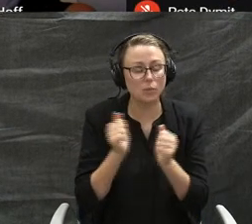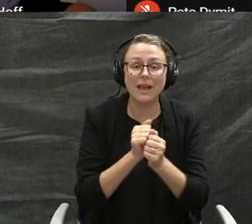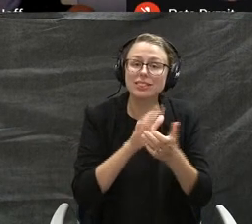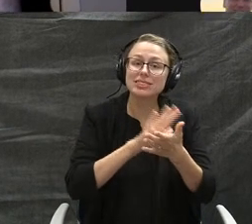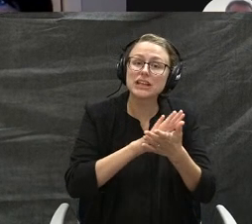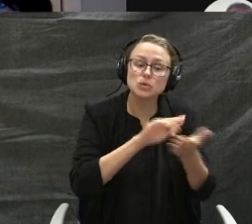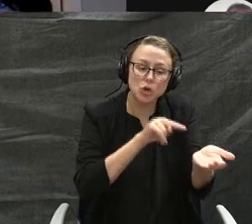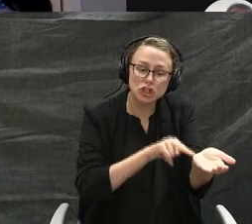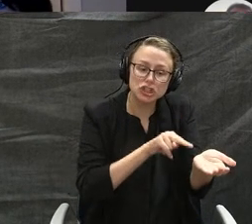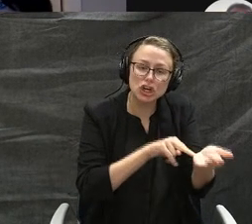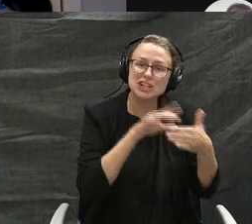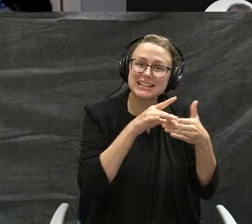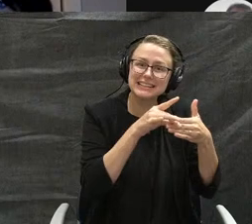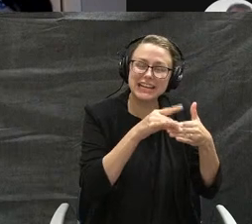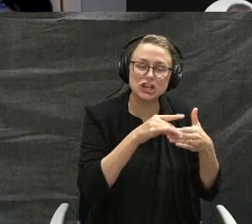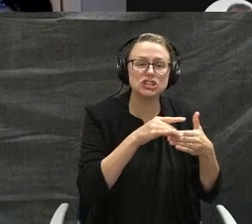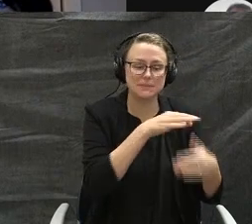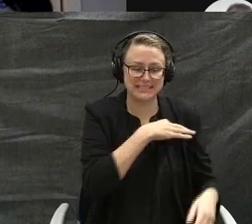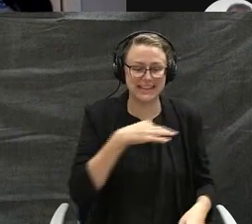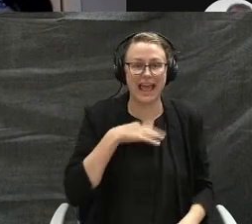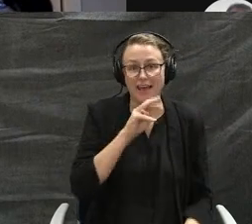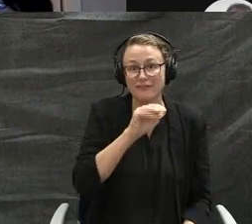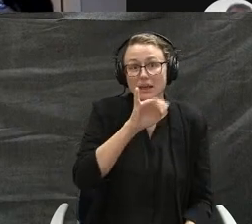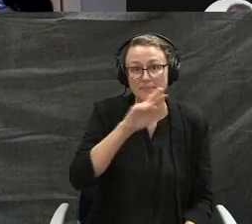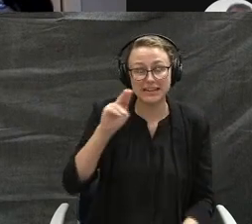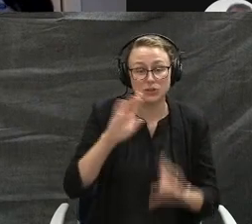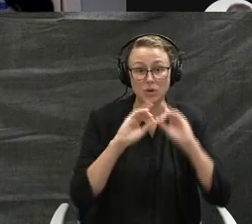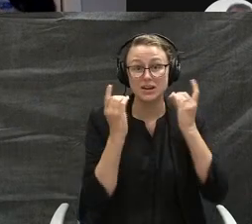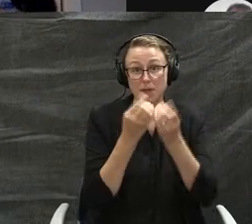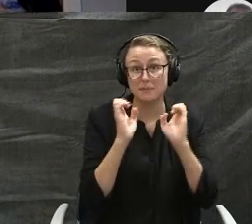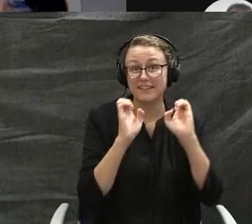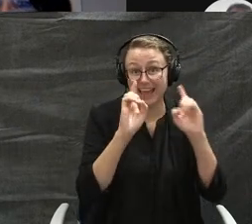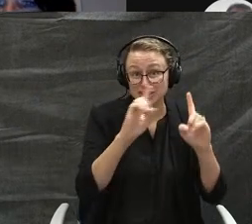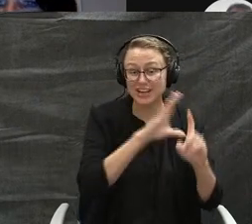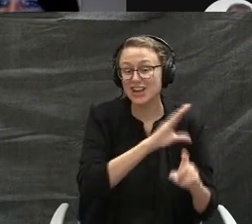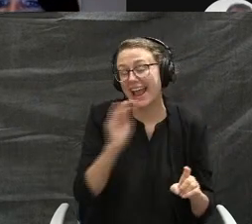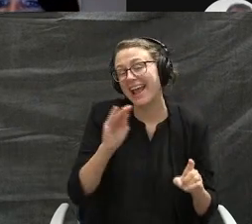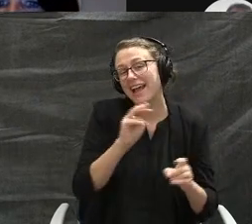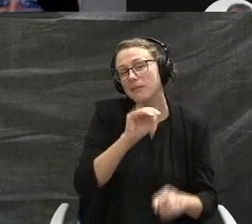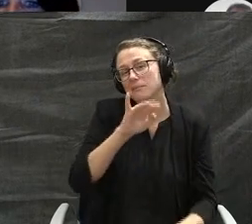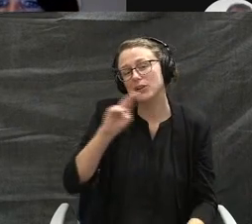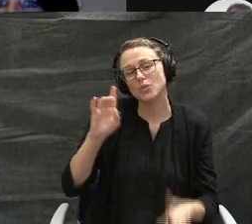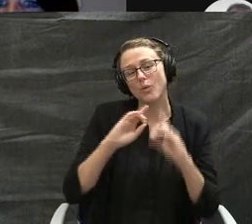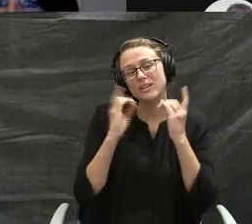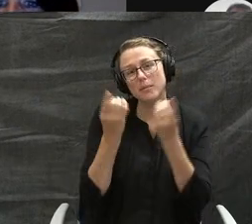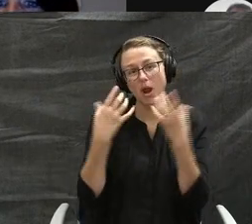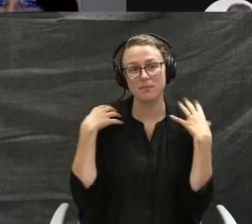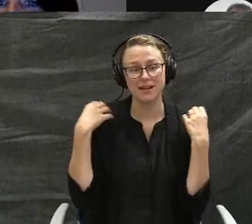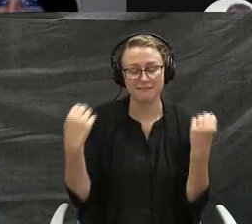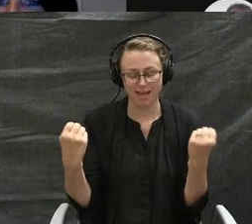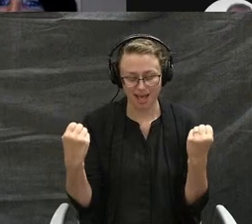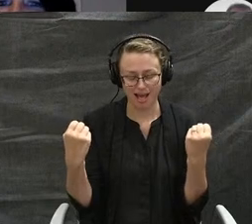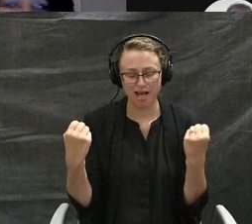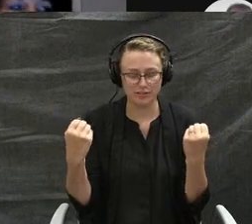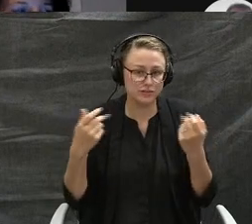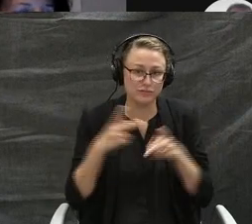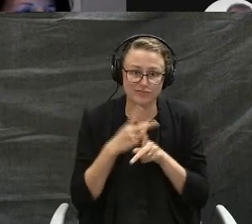diligently with the school nurse leadership staff at the Minnesota Department of Education and the Minnesota Department of Health to determine next steps what we